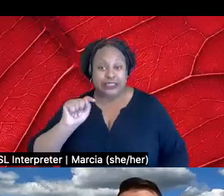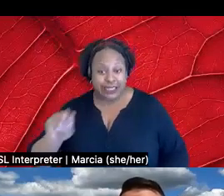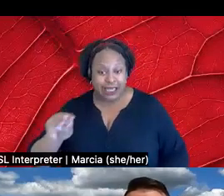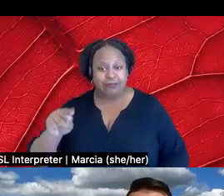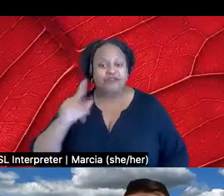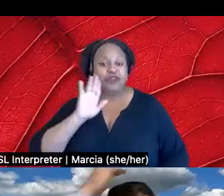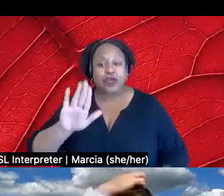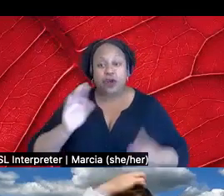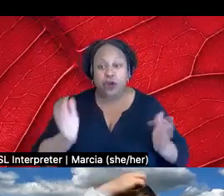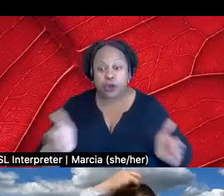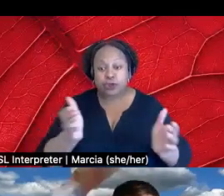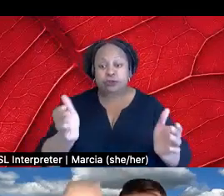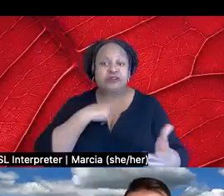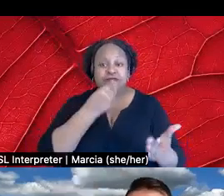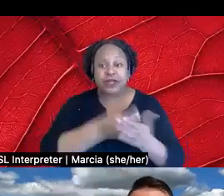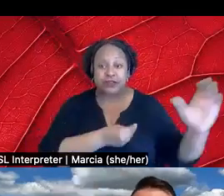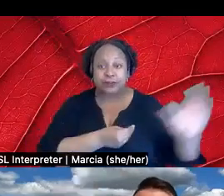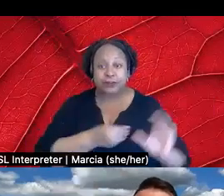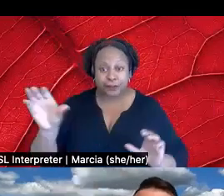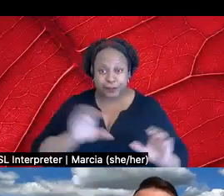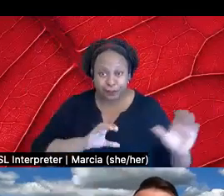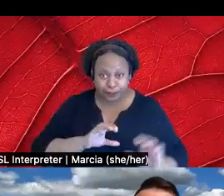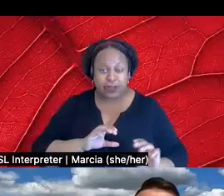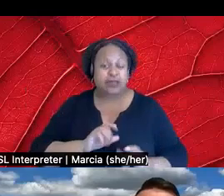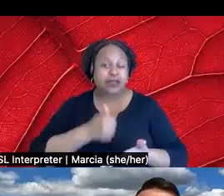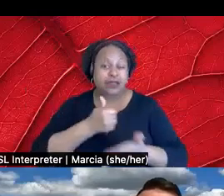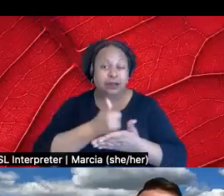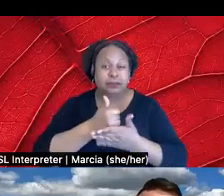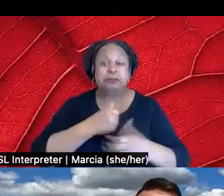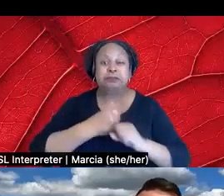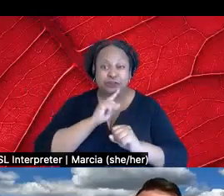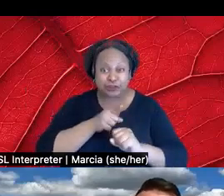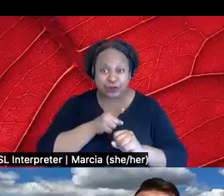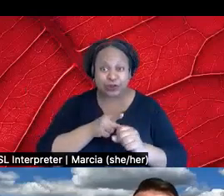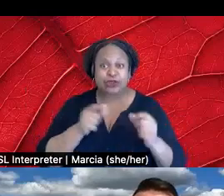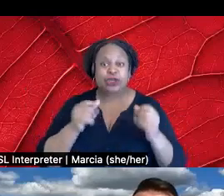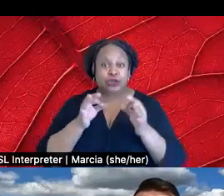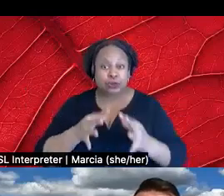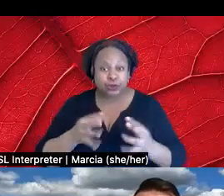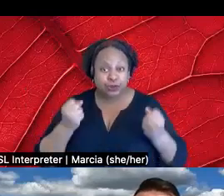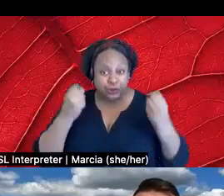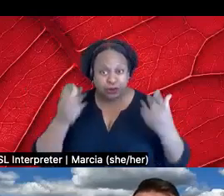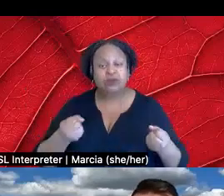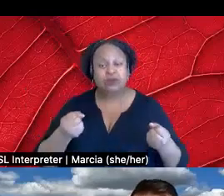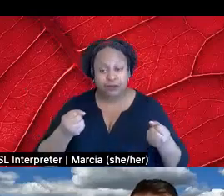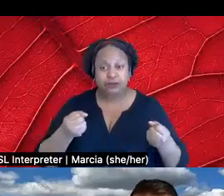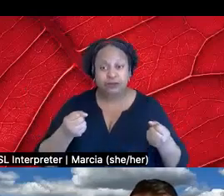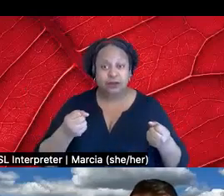which specifically helped us to ensure sign language interpreters for all of these sessions.